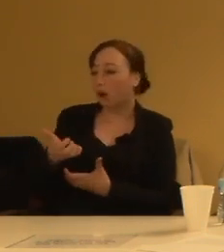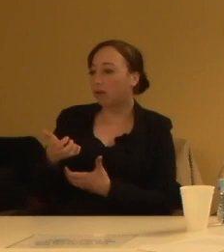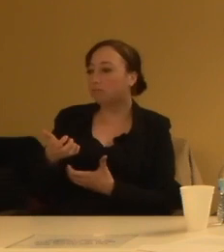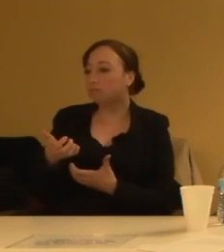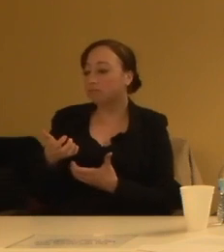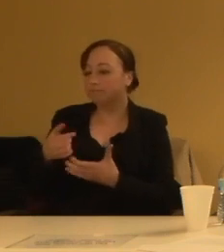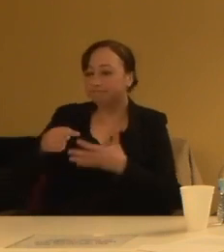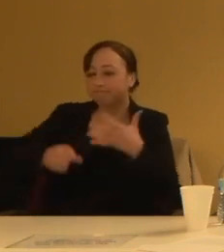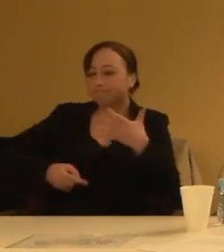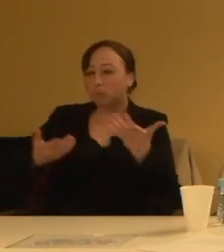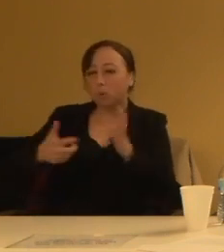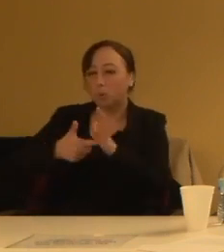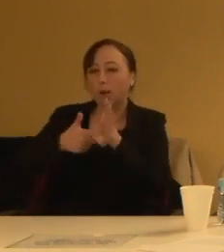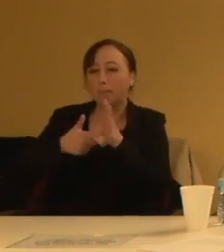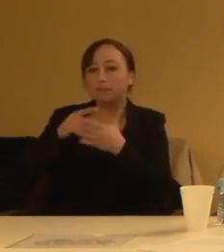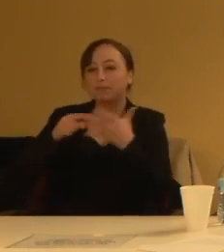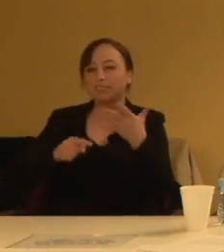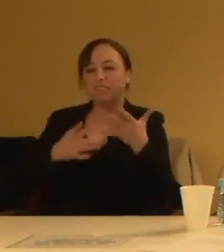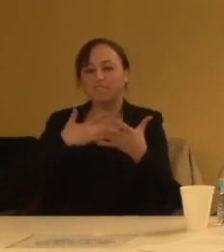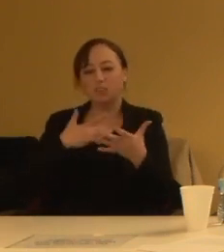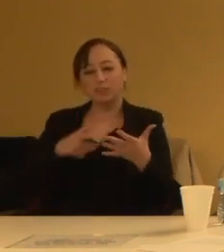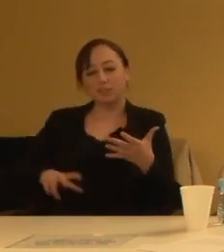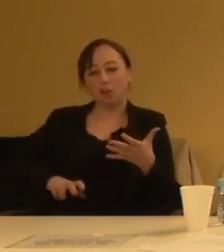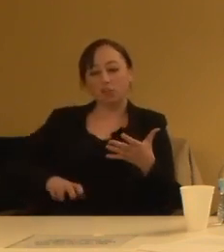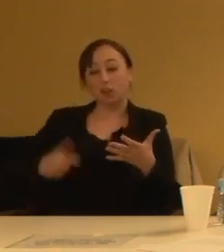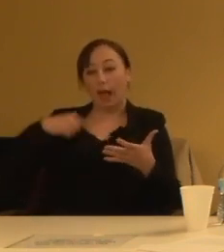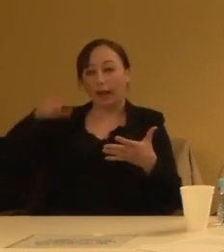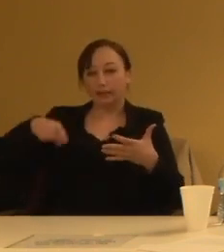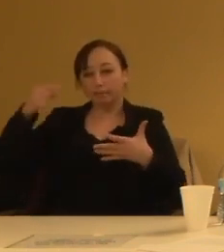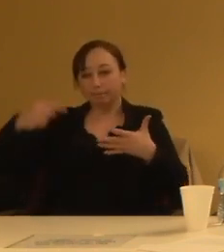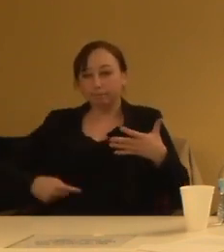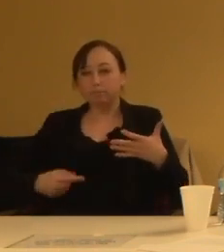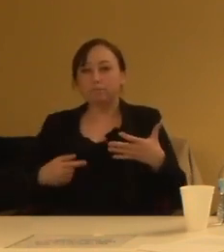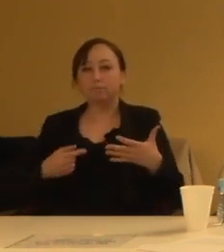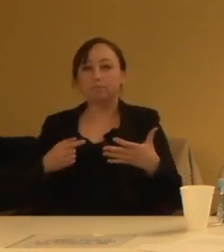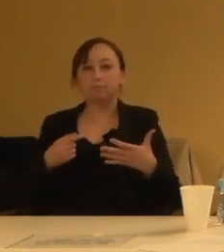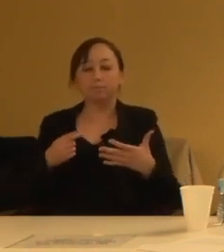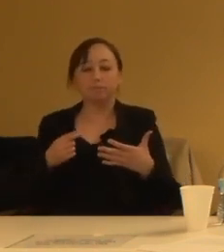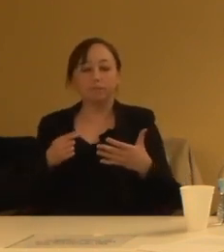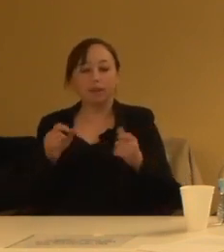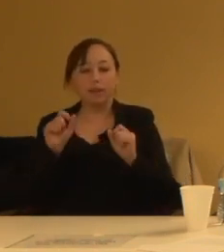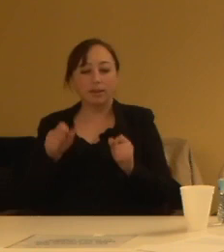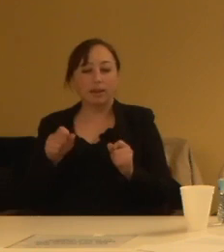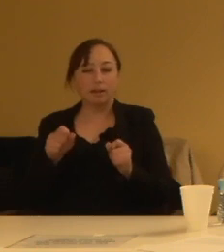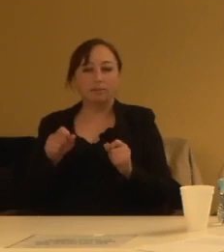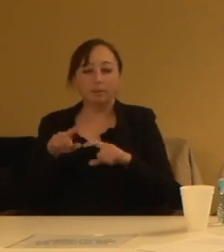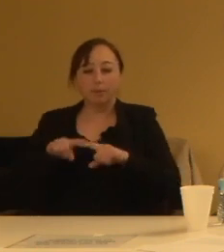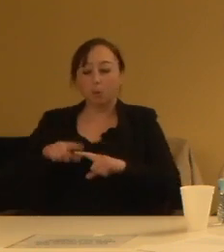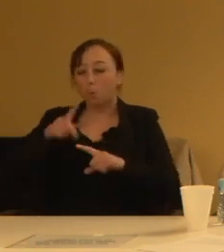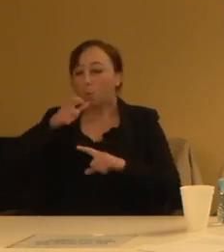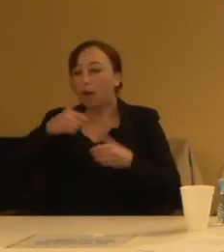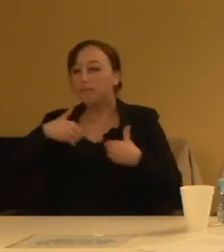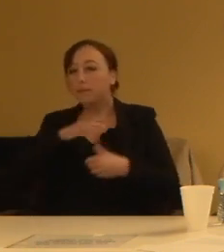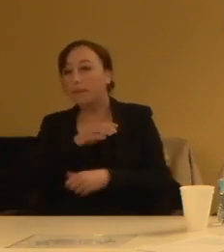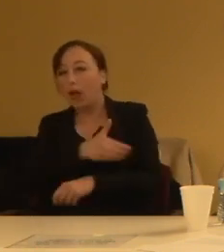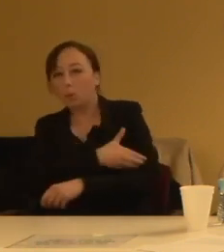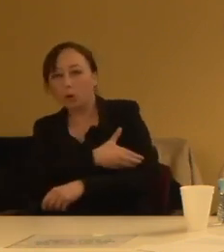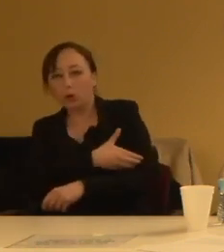it can feel like a selfish question, or can get sometimes into like, who has real power in the room, but that is how change happened.